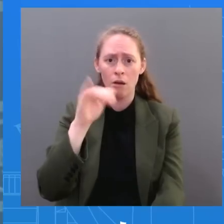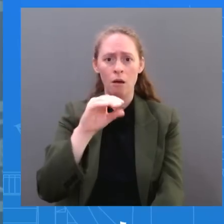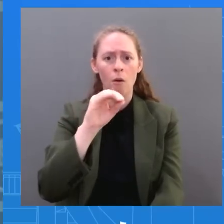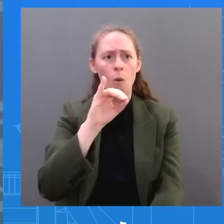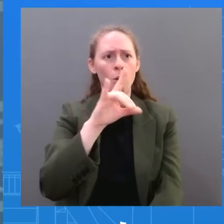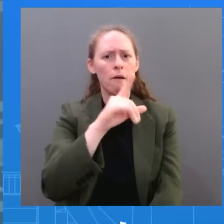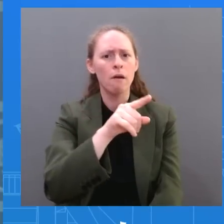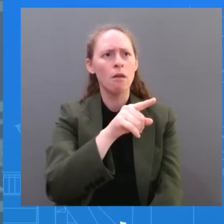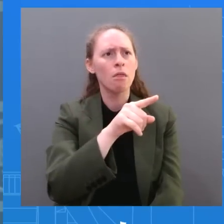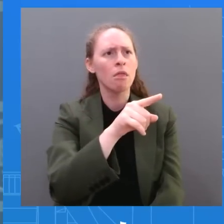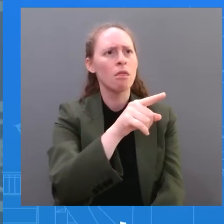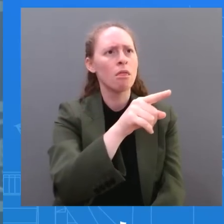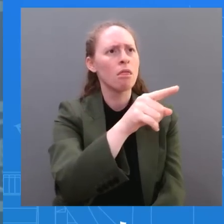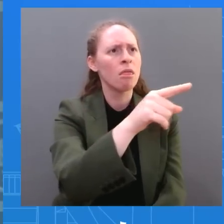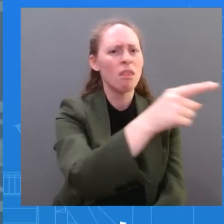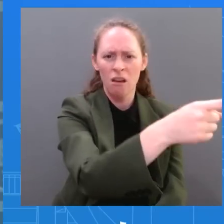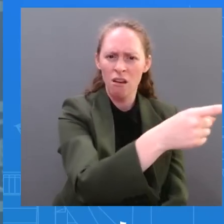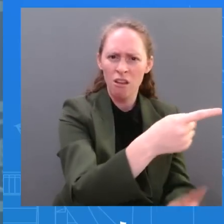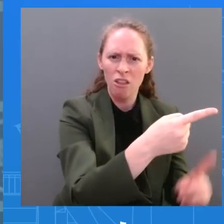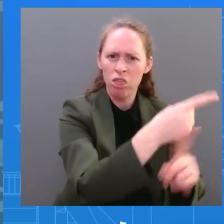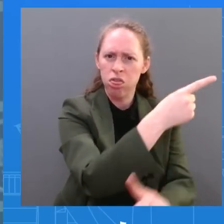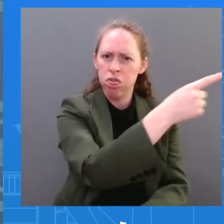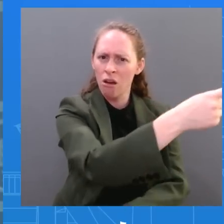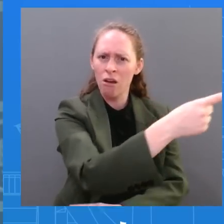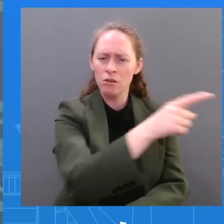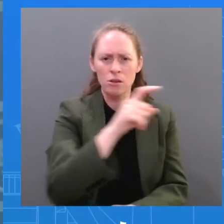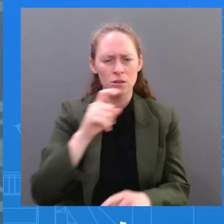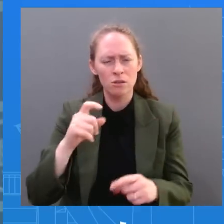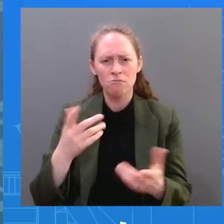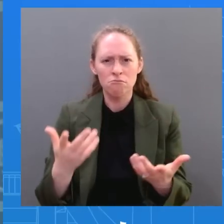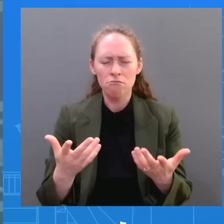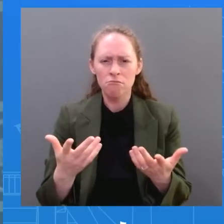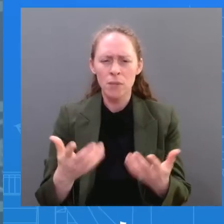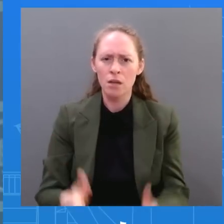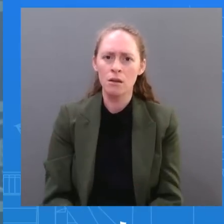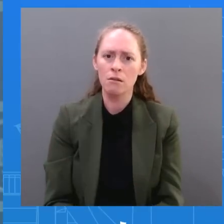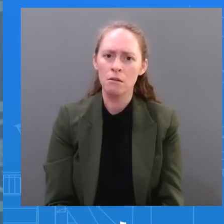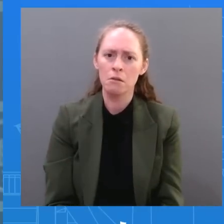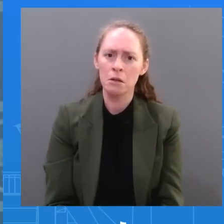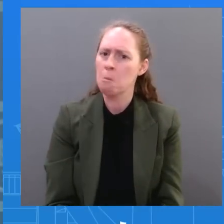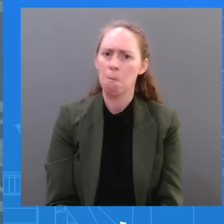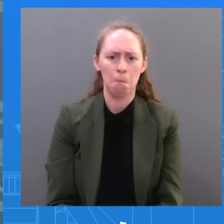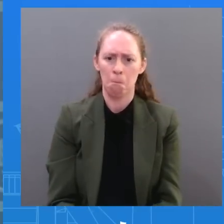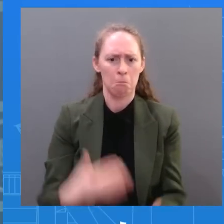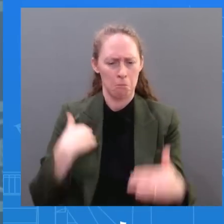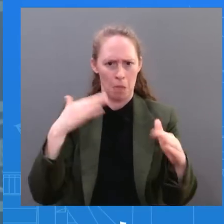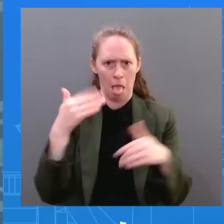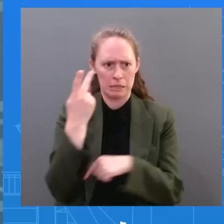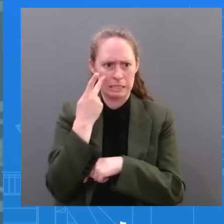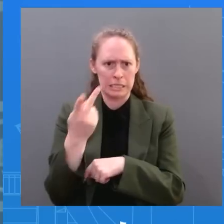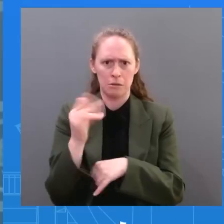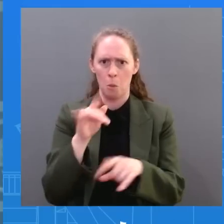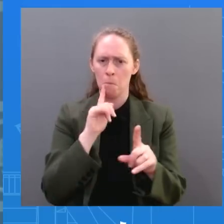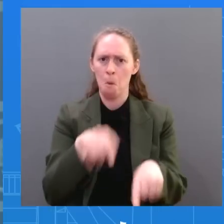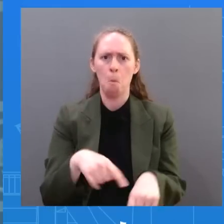so I would honestly have to go look into it and see what -- what the truth is in that -- in that statement that you just laid out